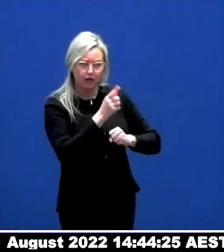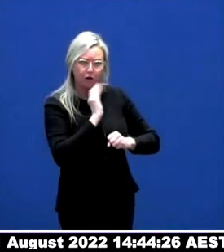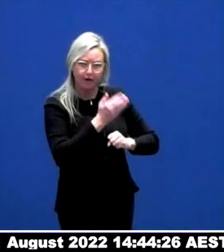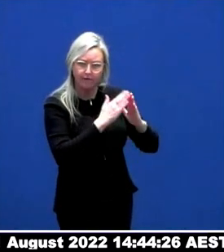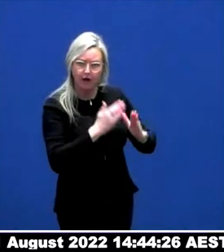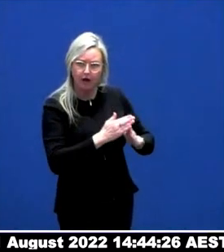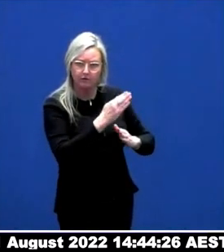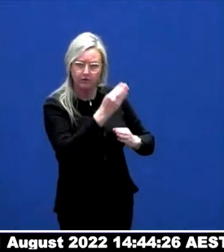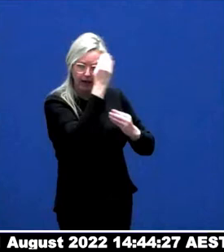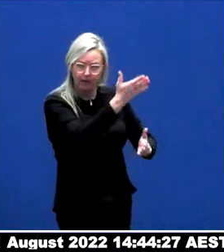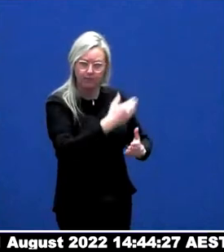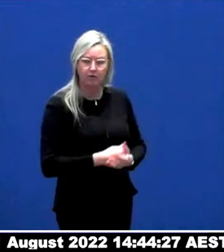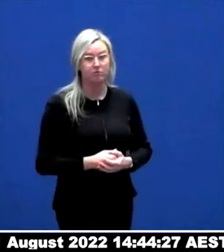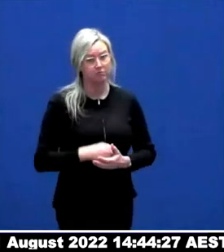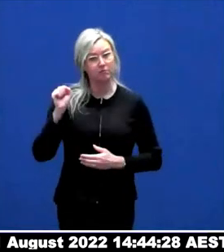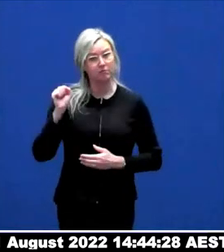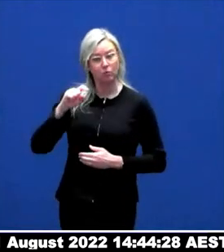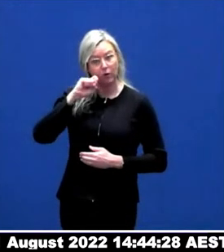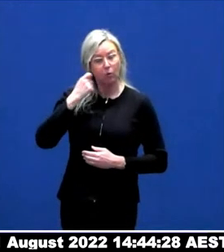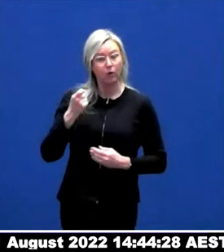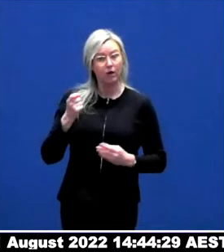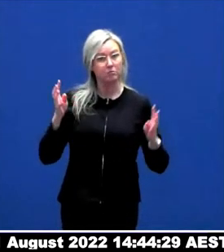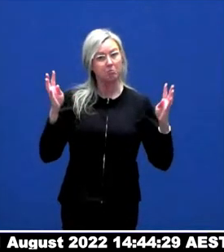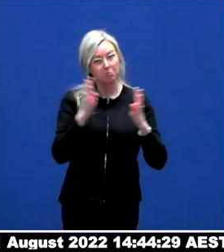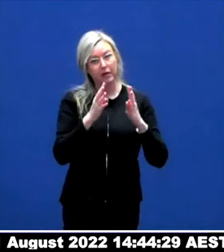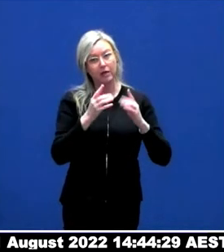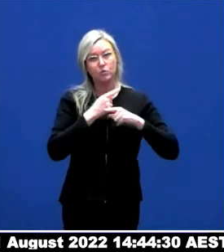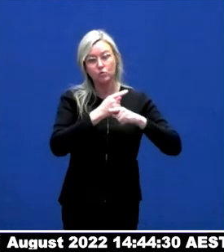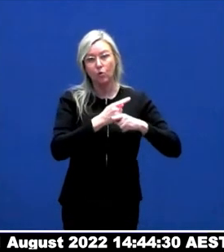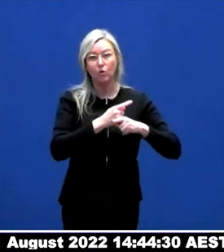We meet with New South Wales government at all different levels, at the local level, at